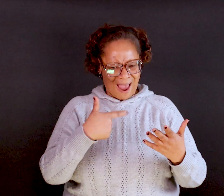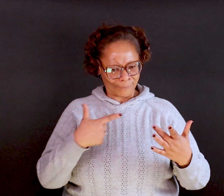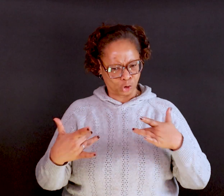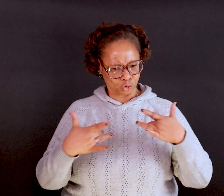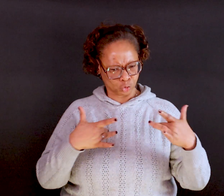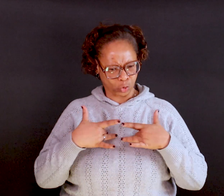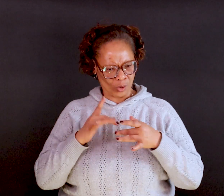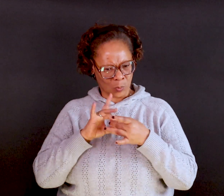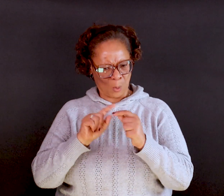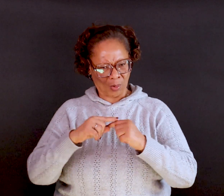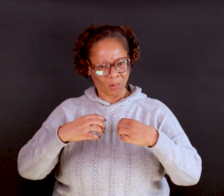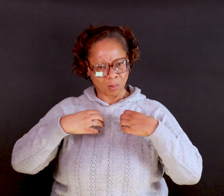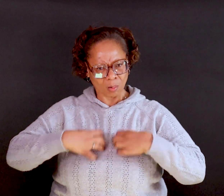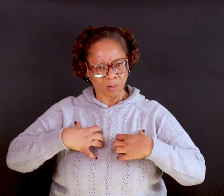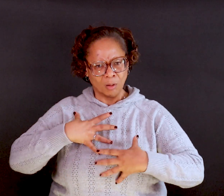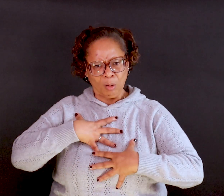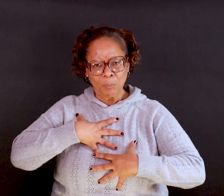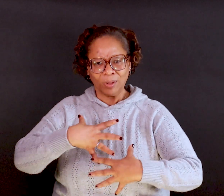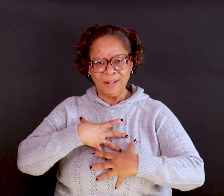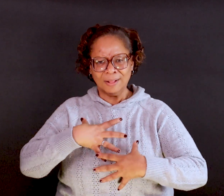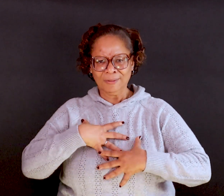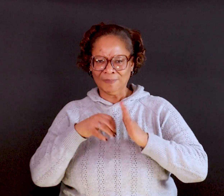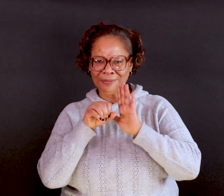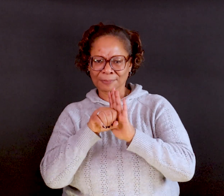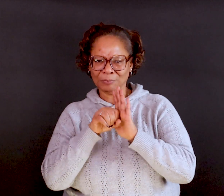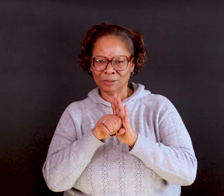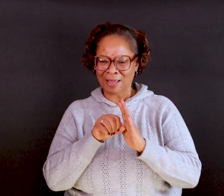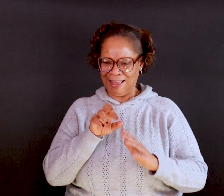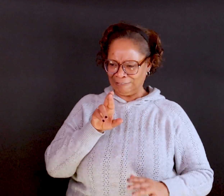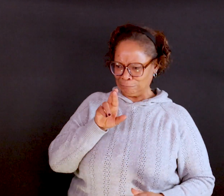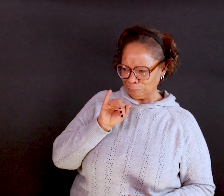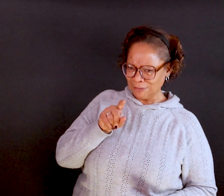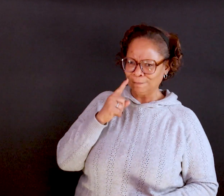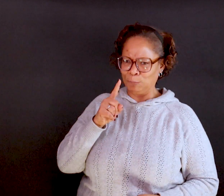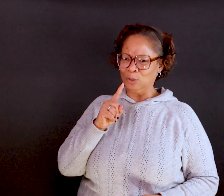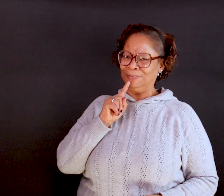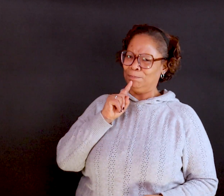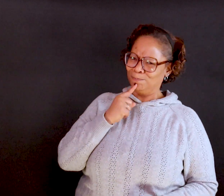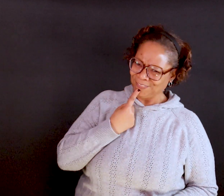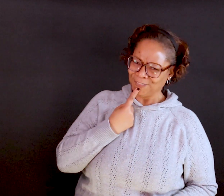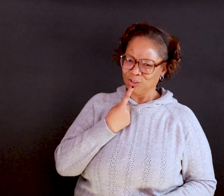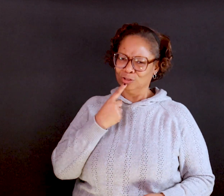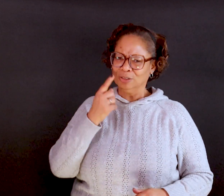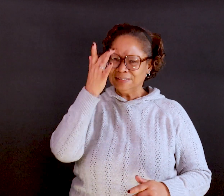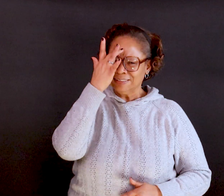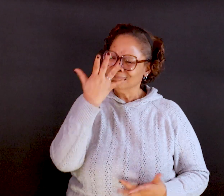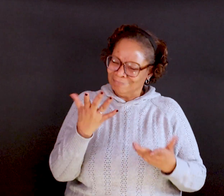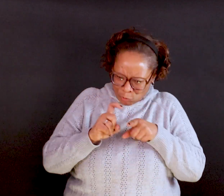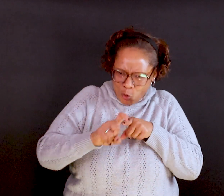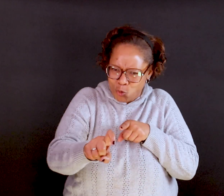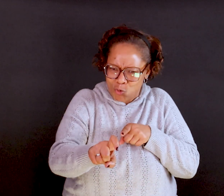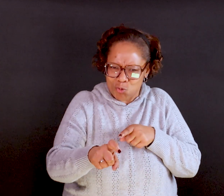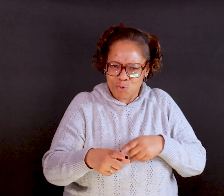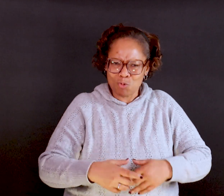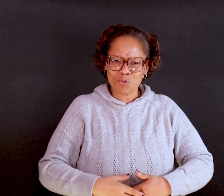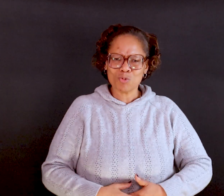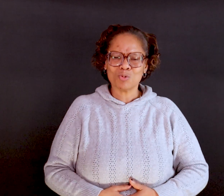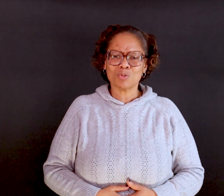or concerns about respiratory symptoms, and are at risk for severe disease.